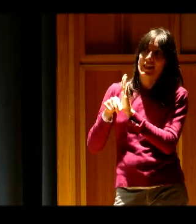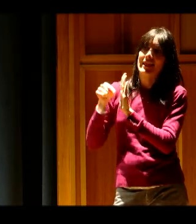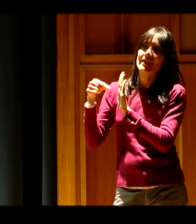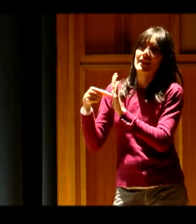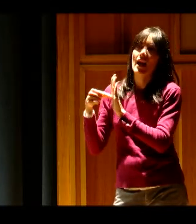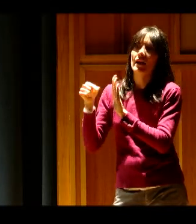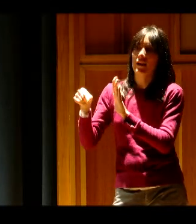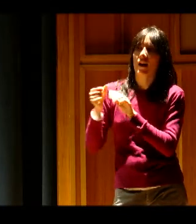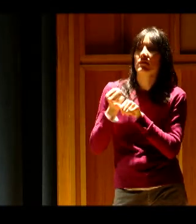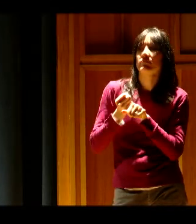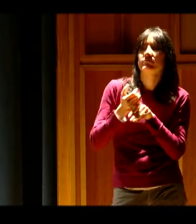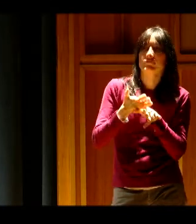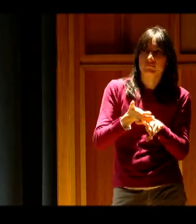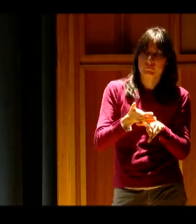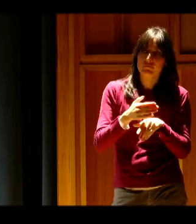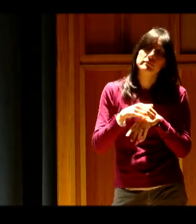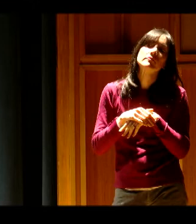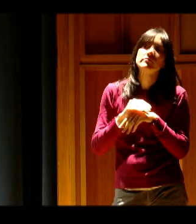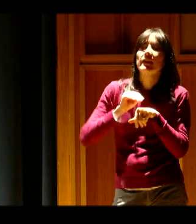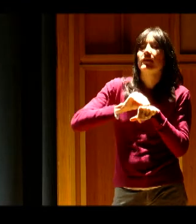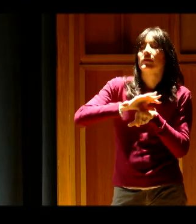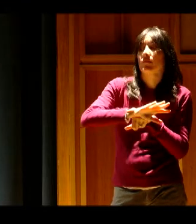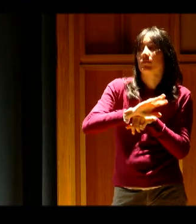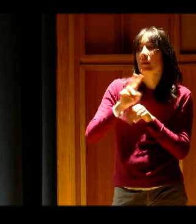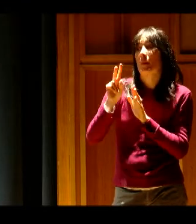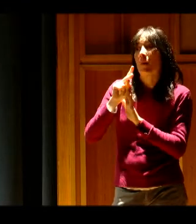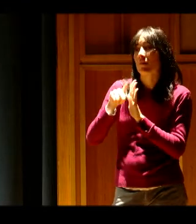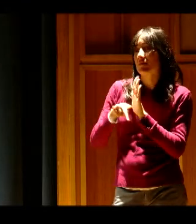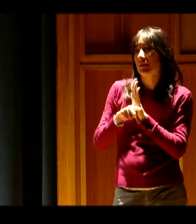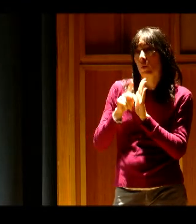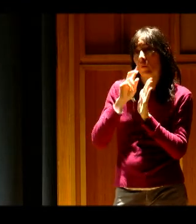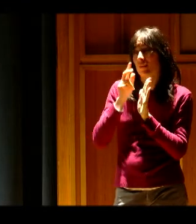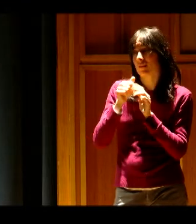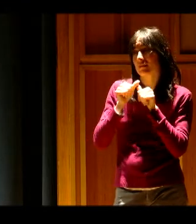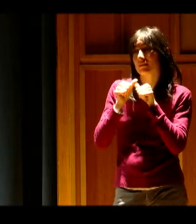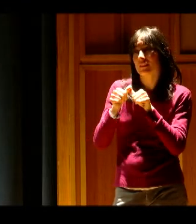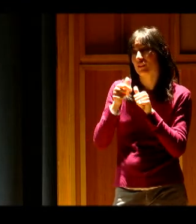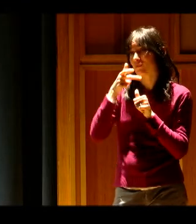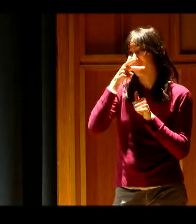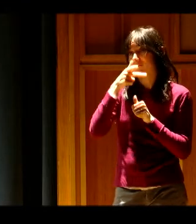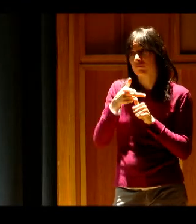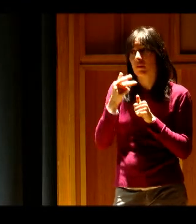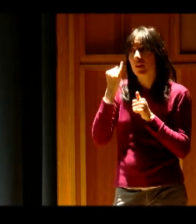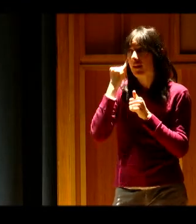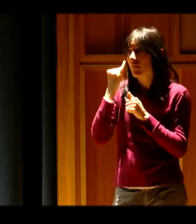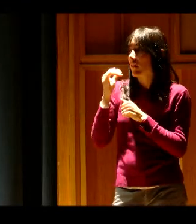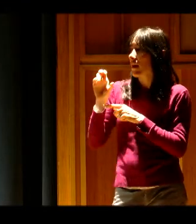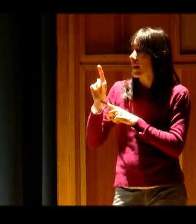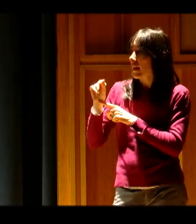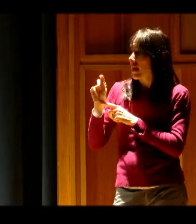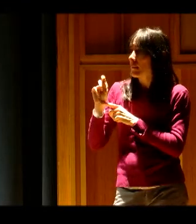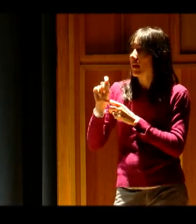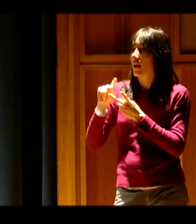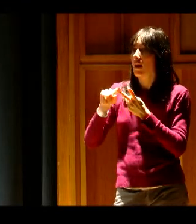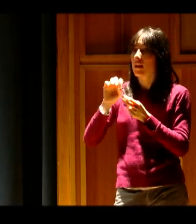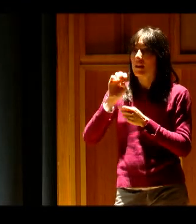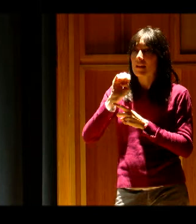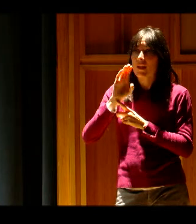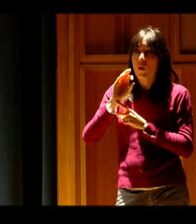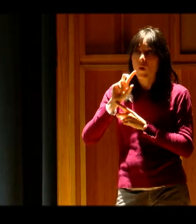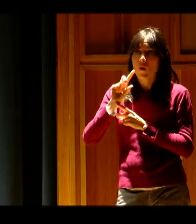Policy is going to be broken unless the climate and ecological crisis become the